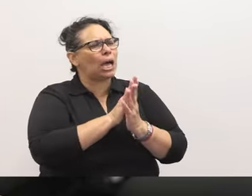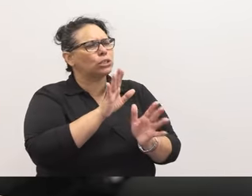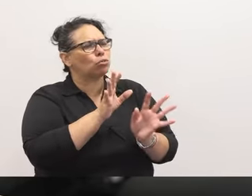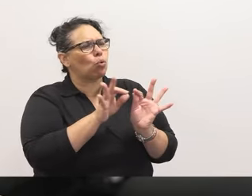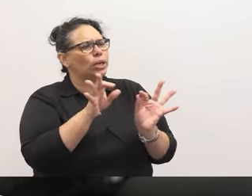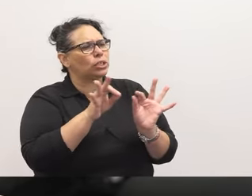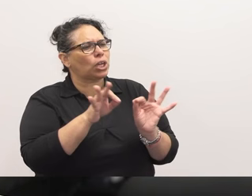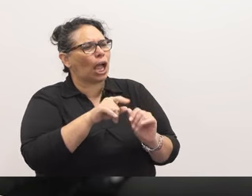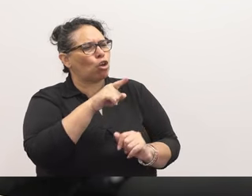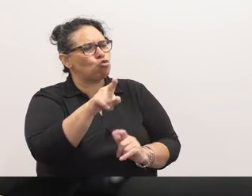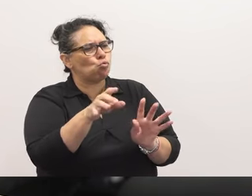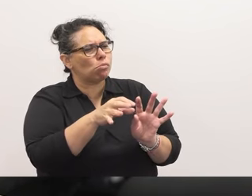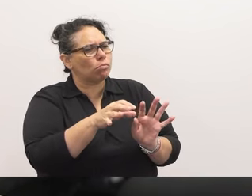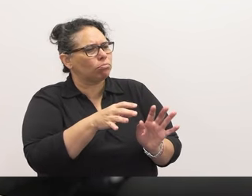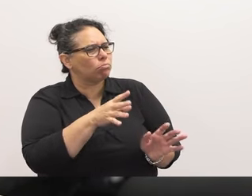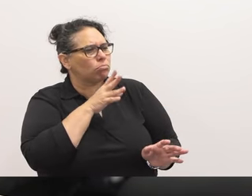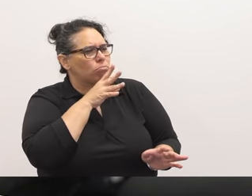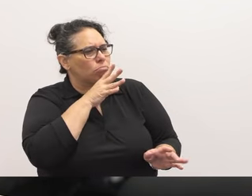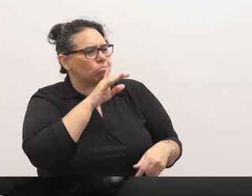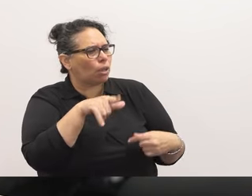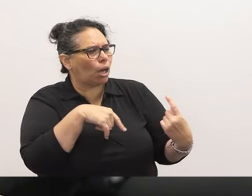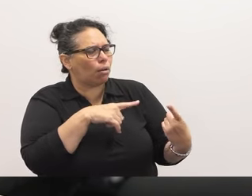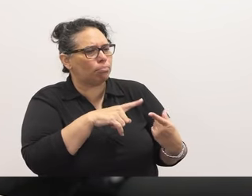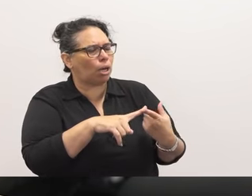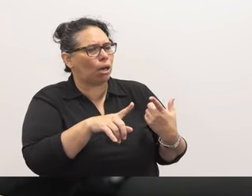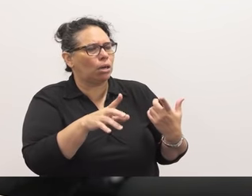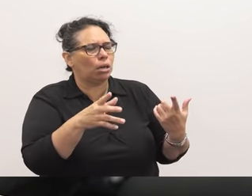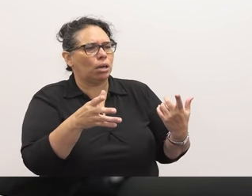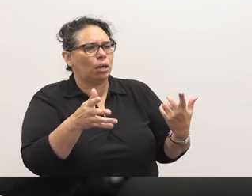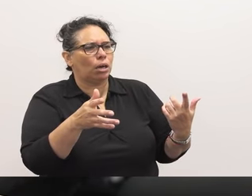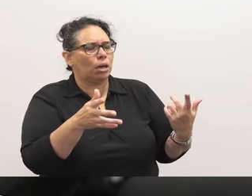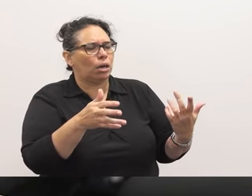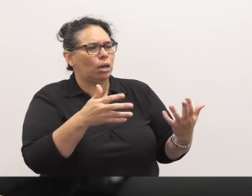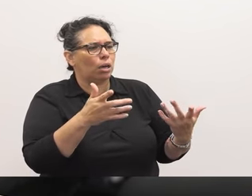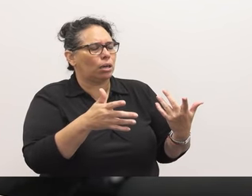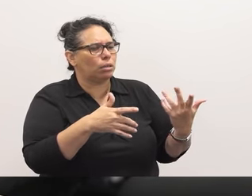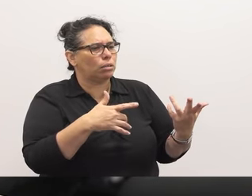Can you comment on the where an assessment of the board